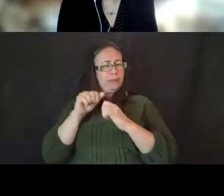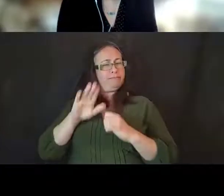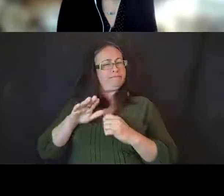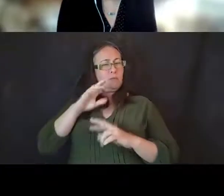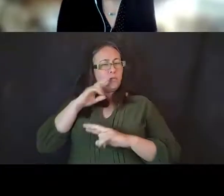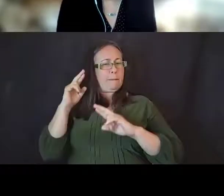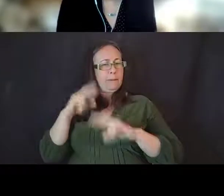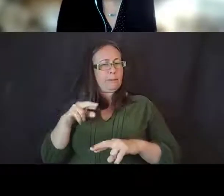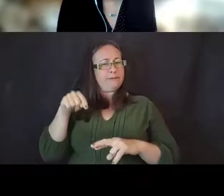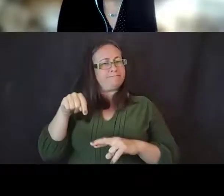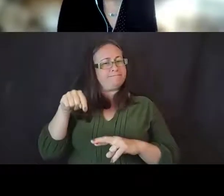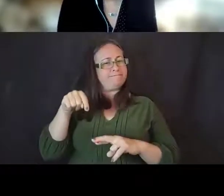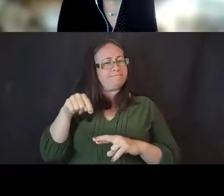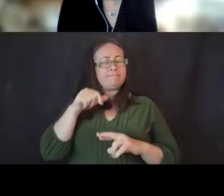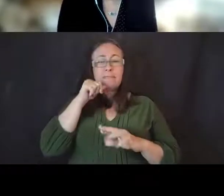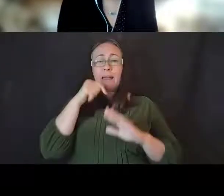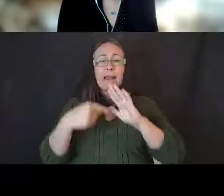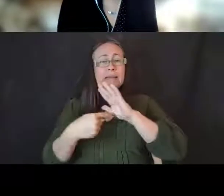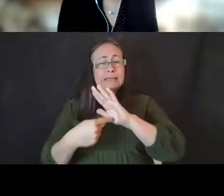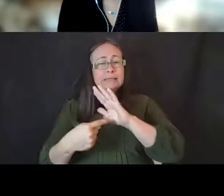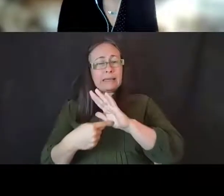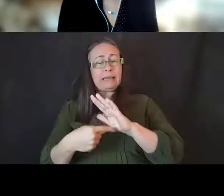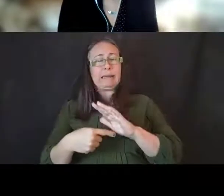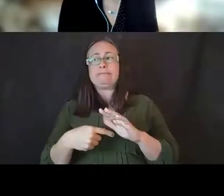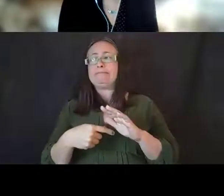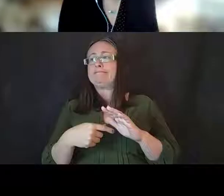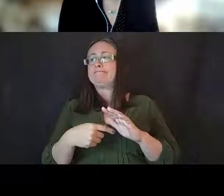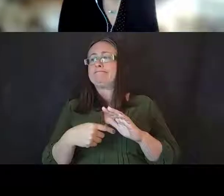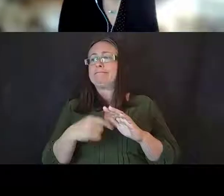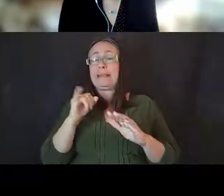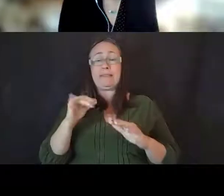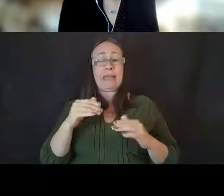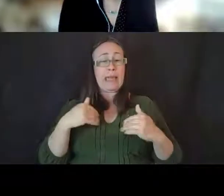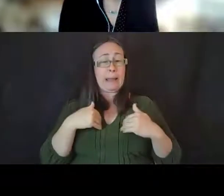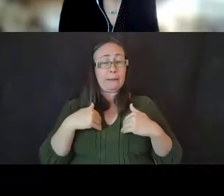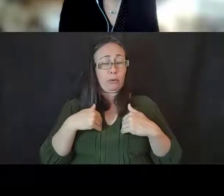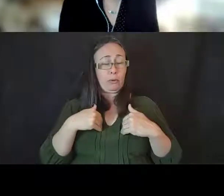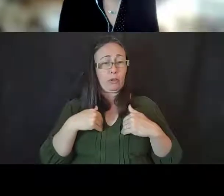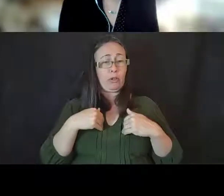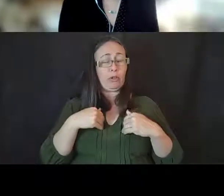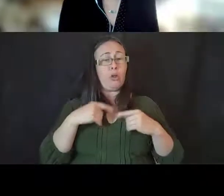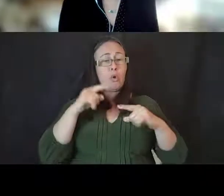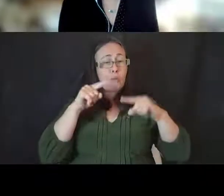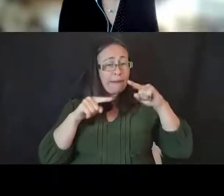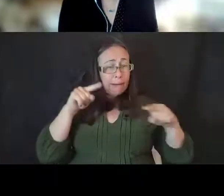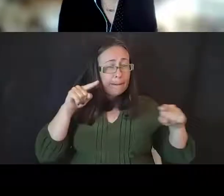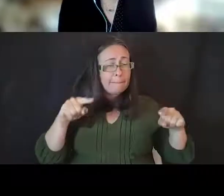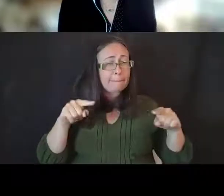They didn't indicate whether or not the animals had been randomized, if there was blinding.